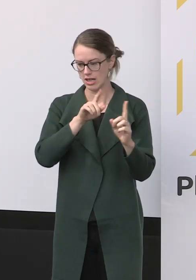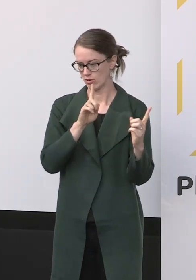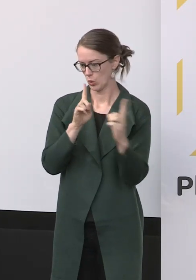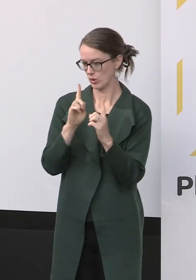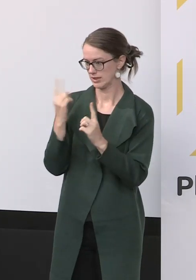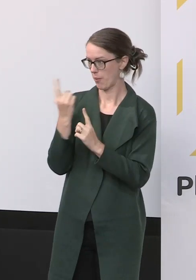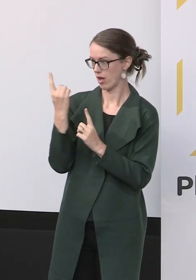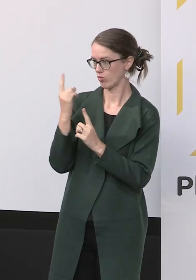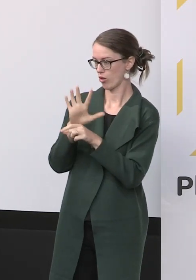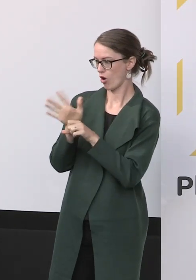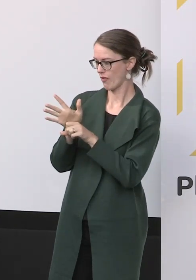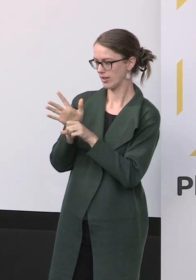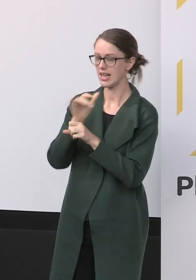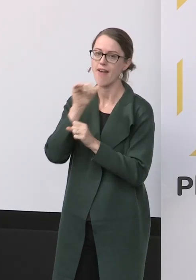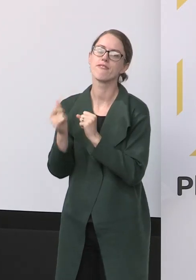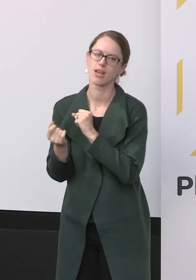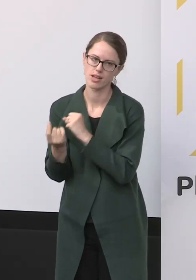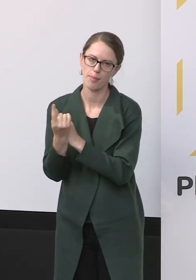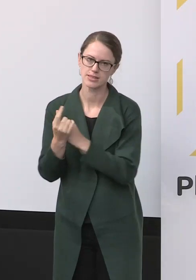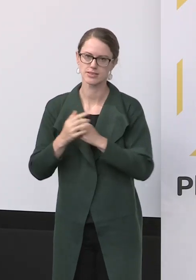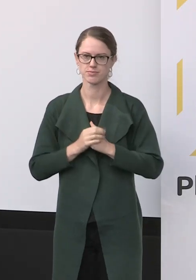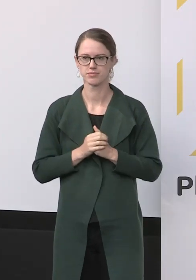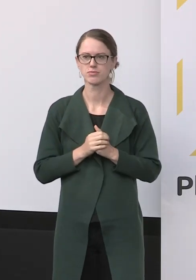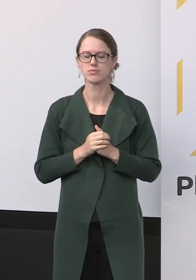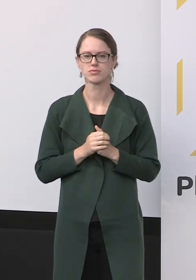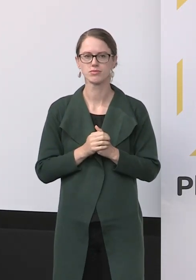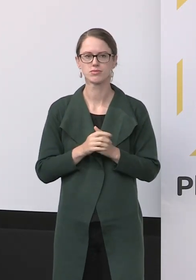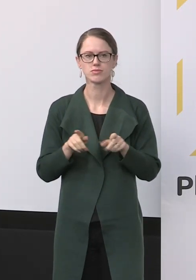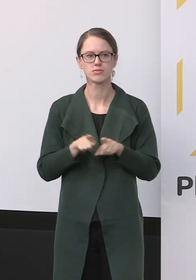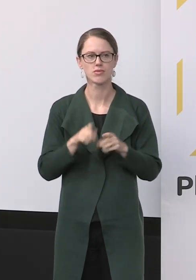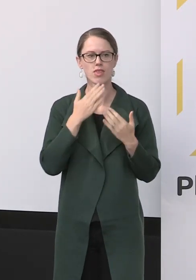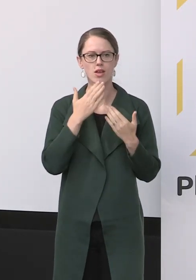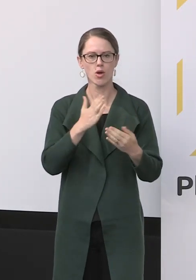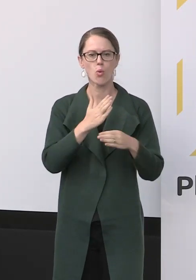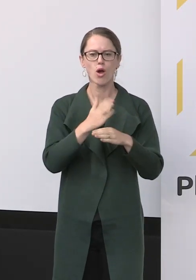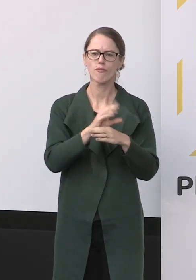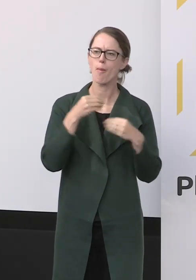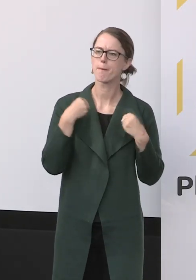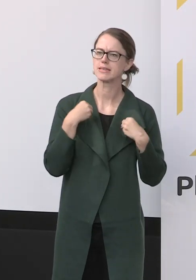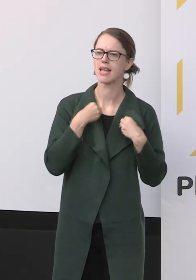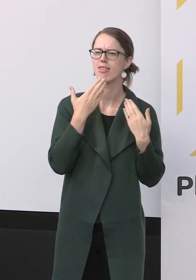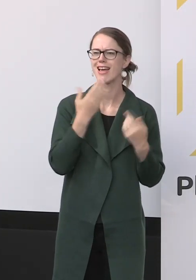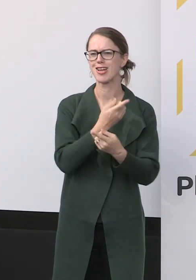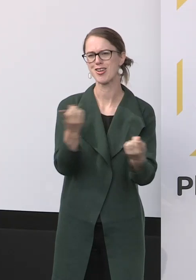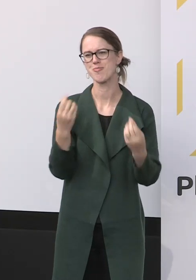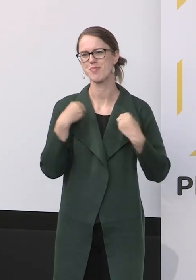trace, and follow up anyone who may need to be followed up if they are a close contact of a case, should we get one. I'd